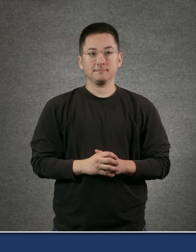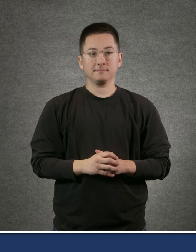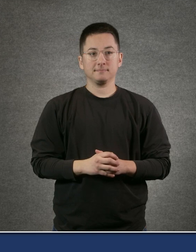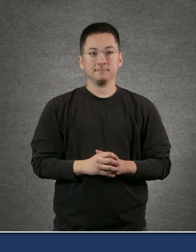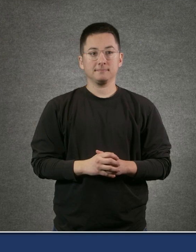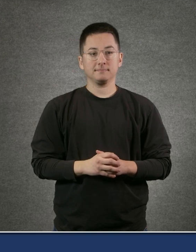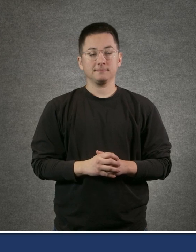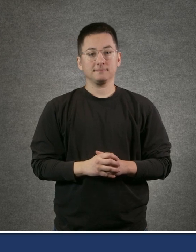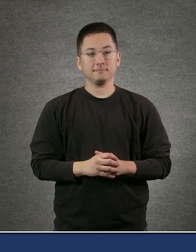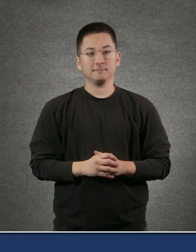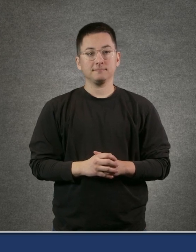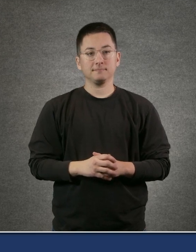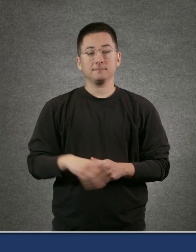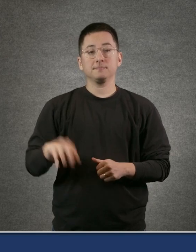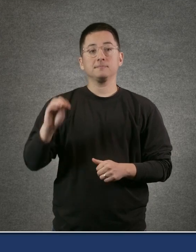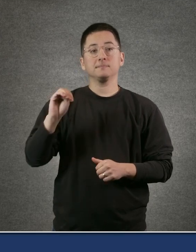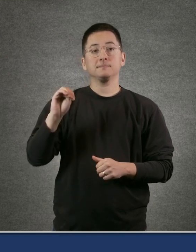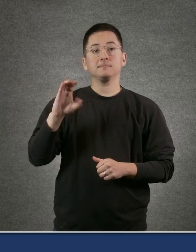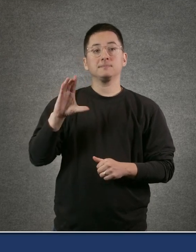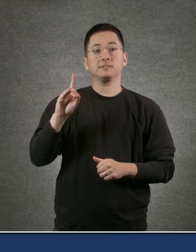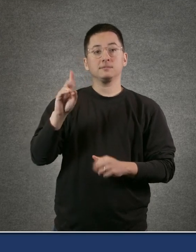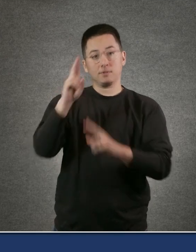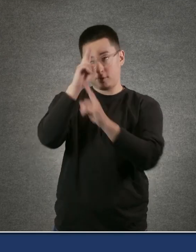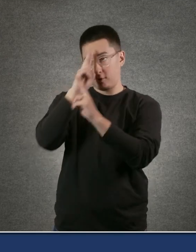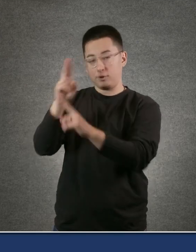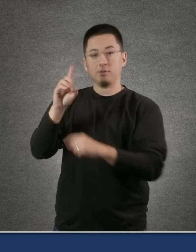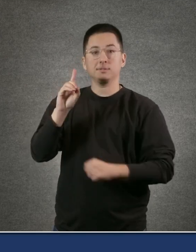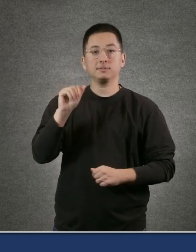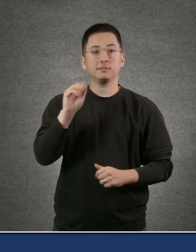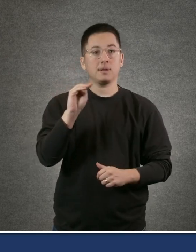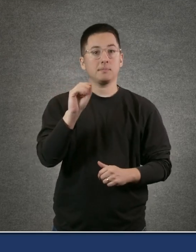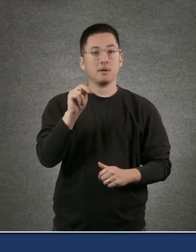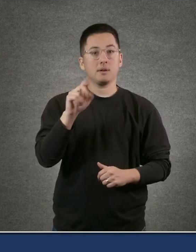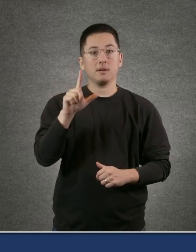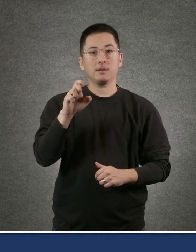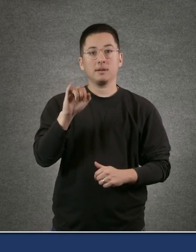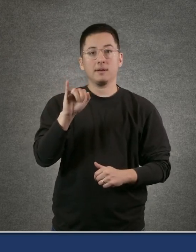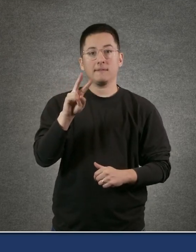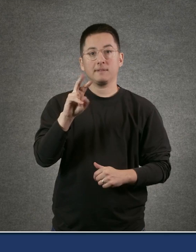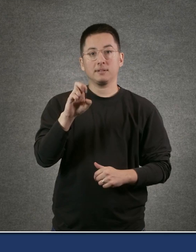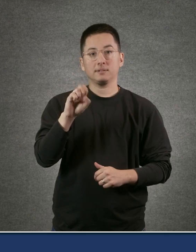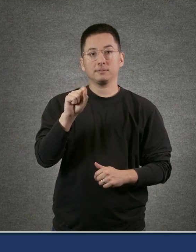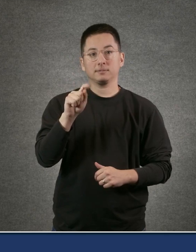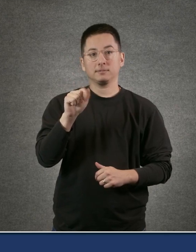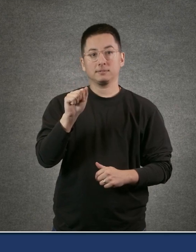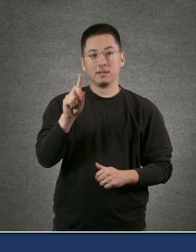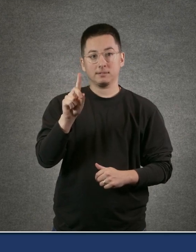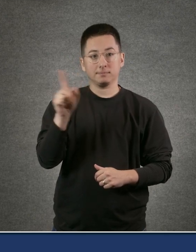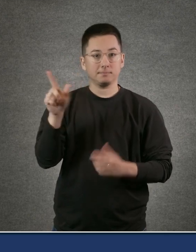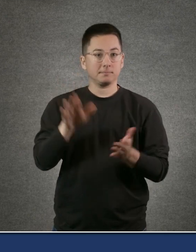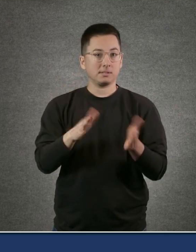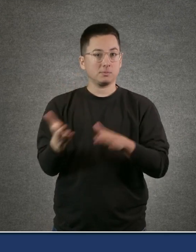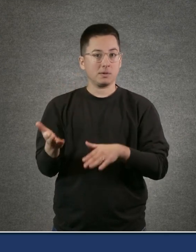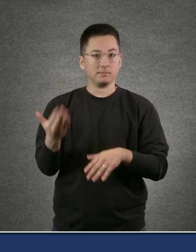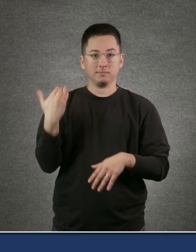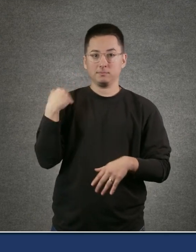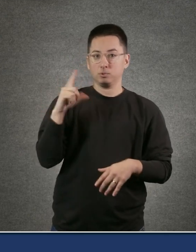MCD honors Damon Leivestad who passed away in 2024. He was 51.